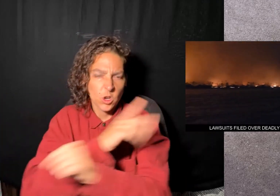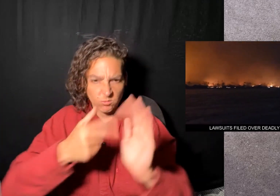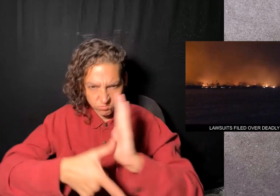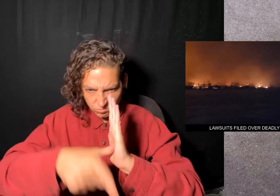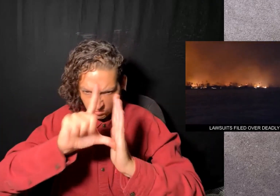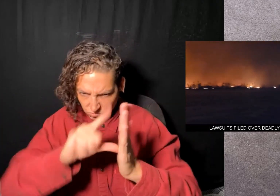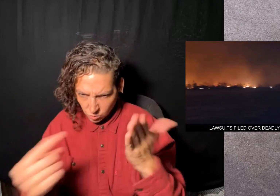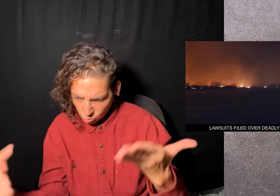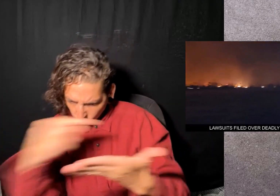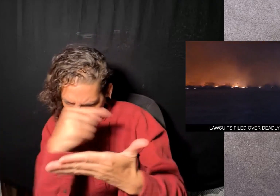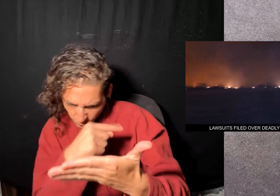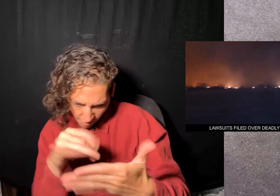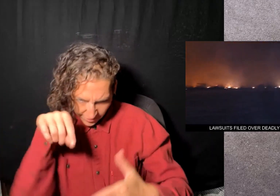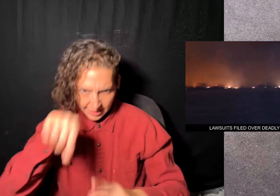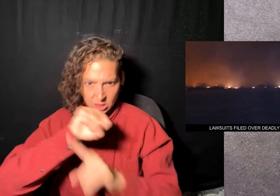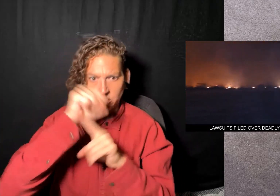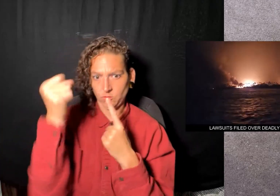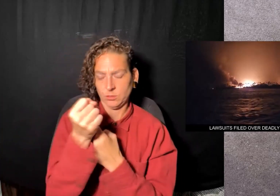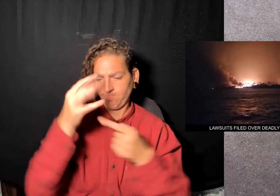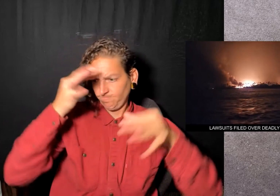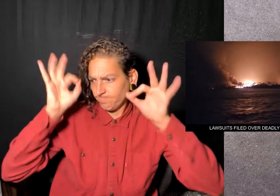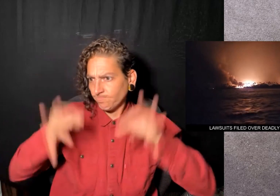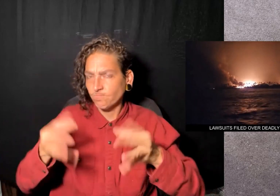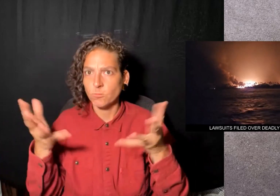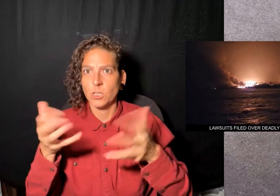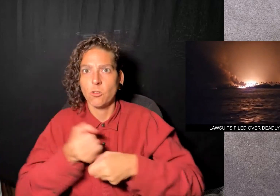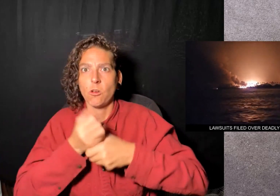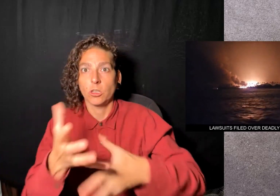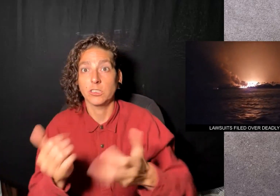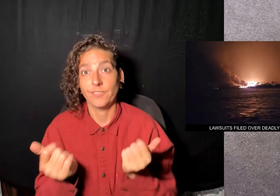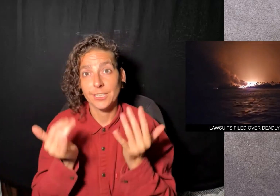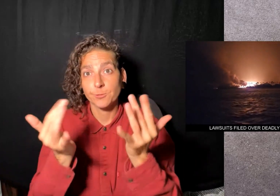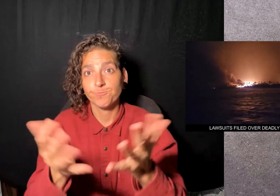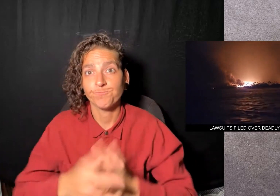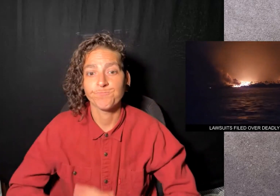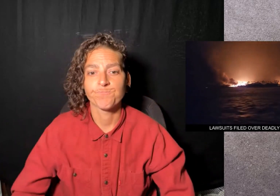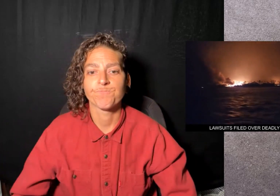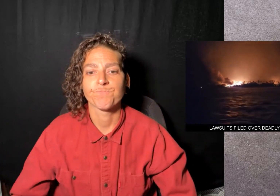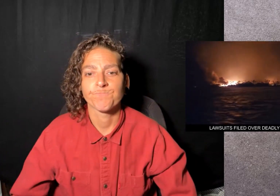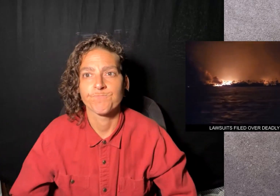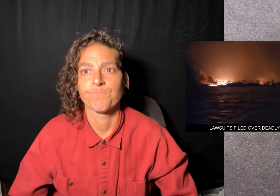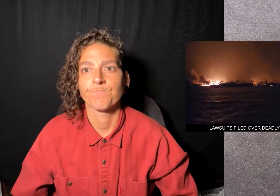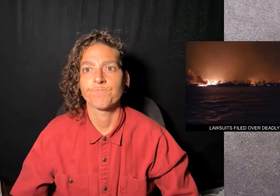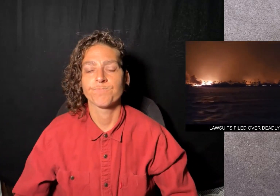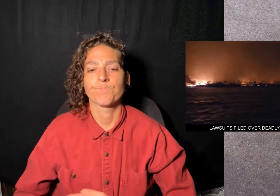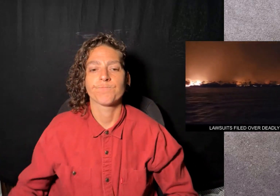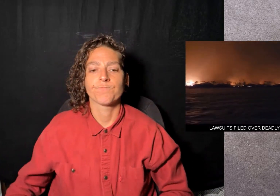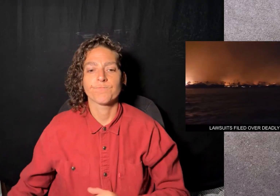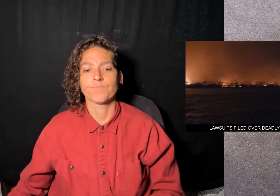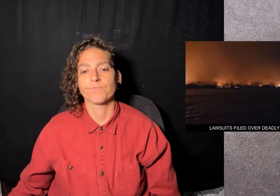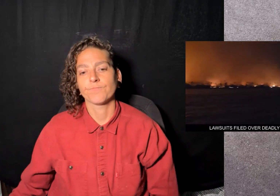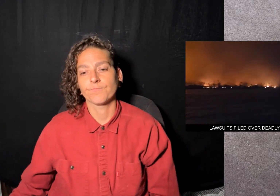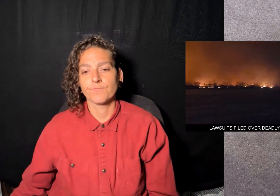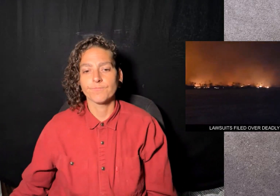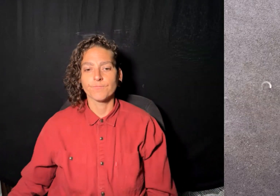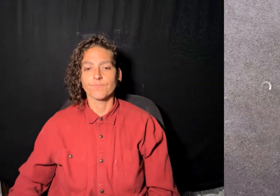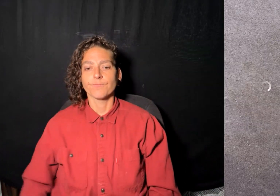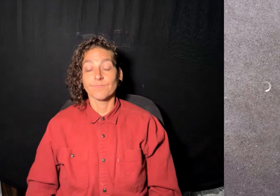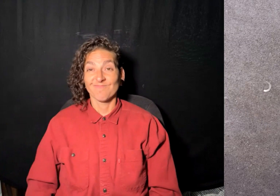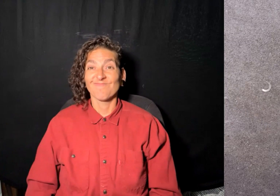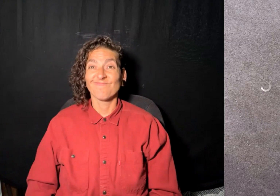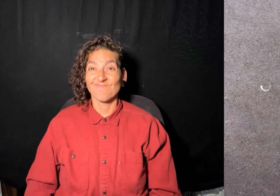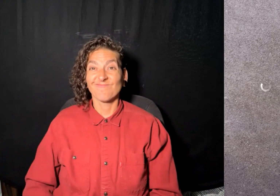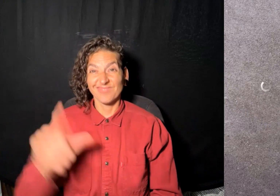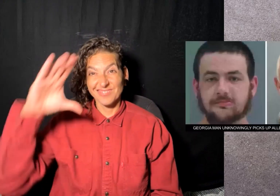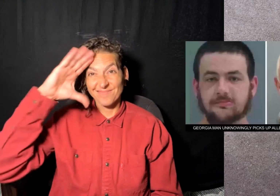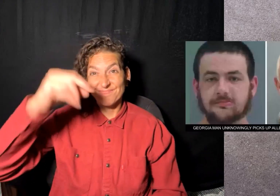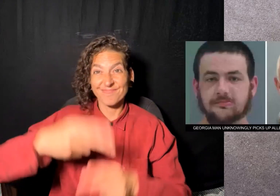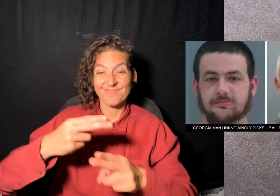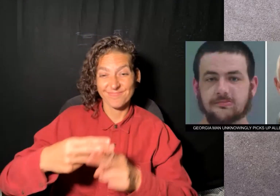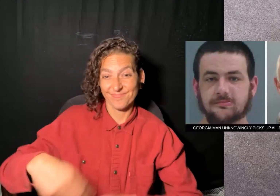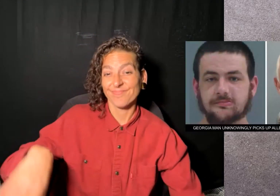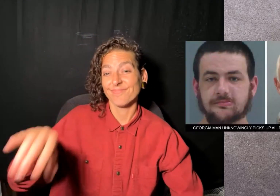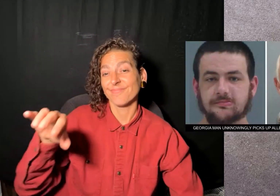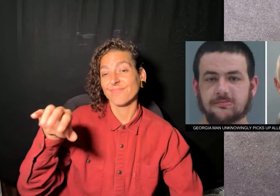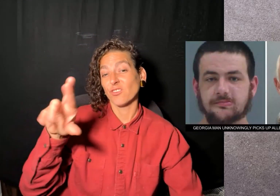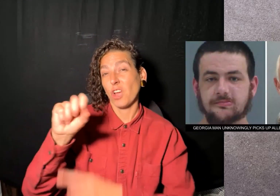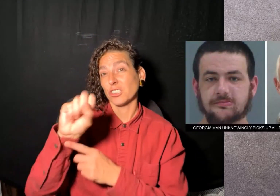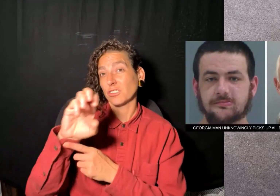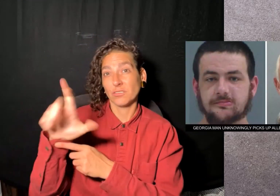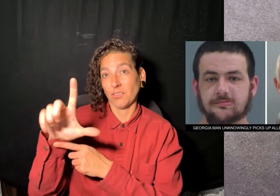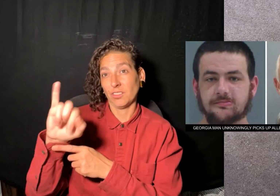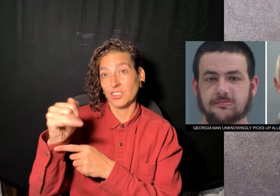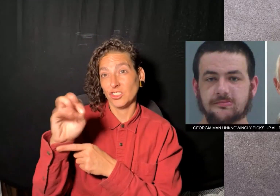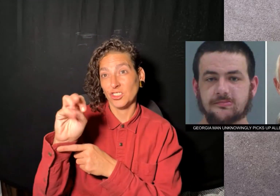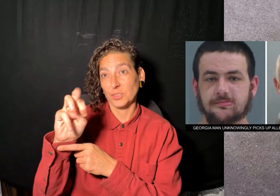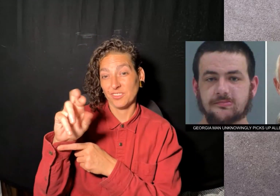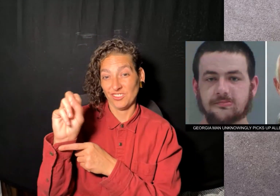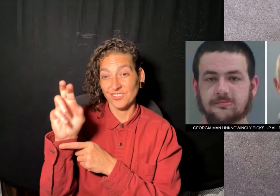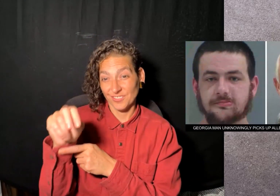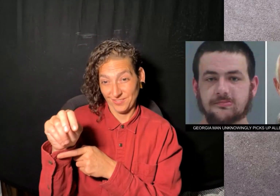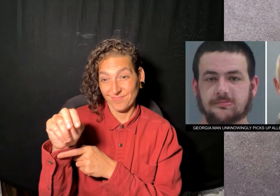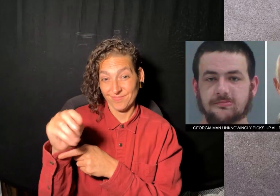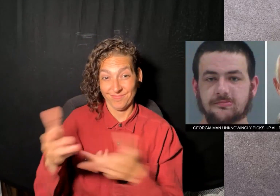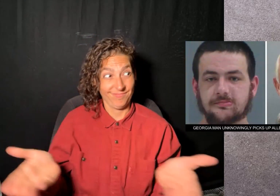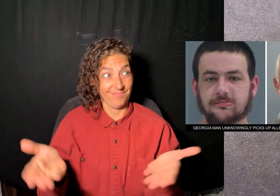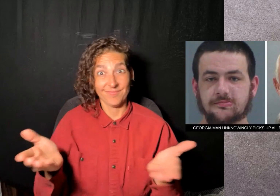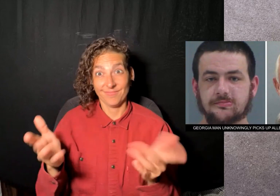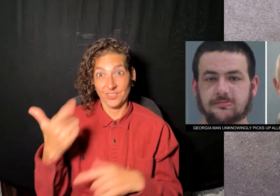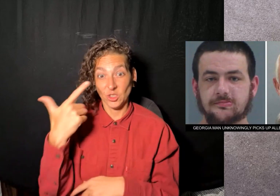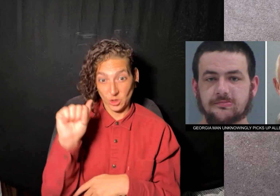they will do a full review of the situation to determine what caused the fire